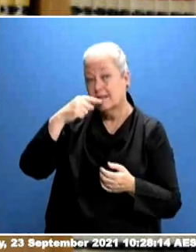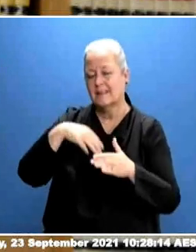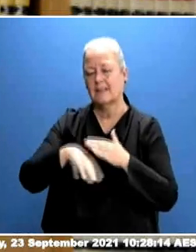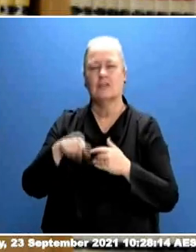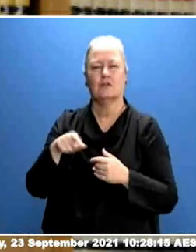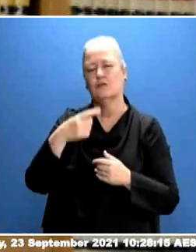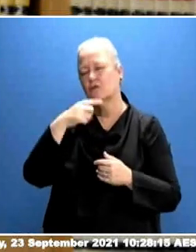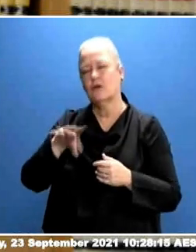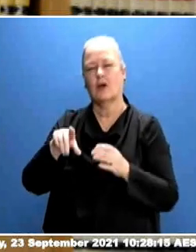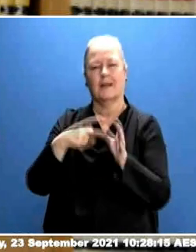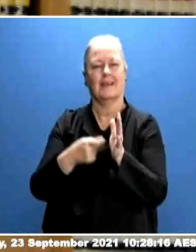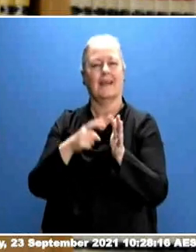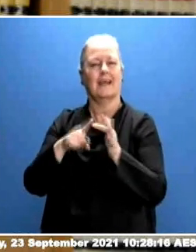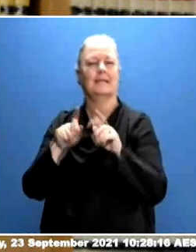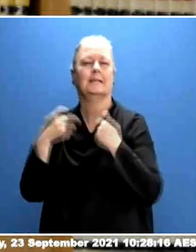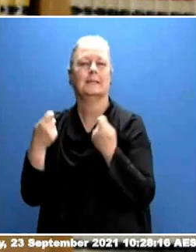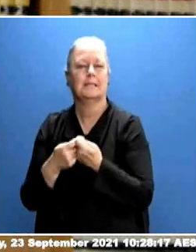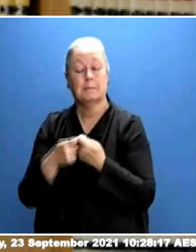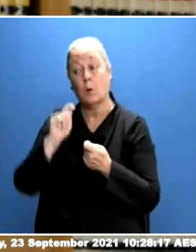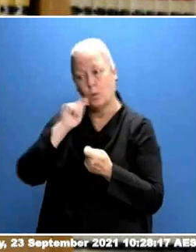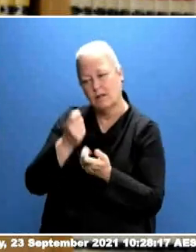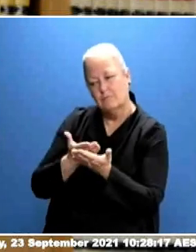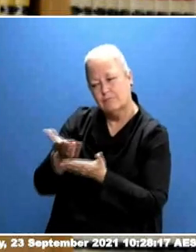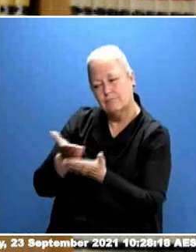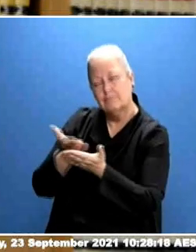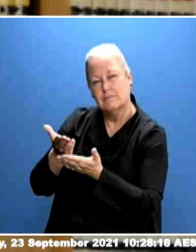who would be having these conversations and depending on the child,